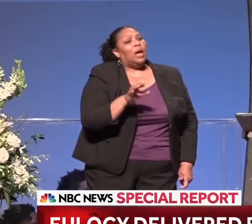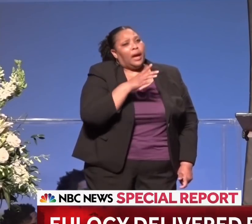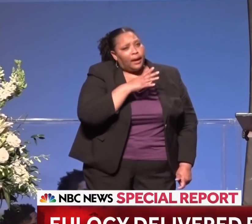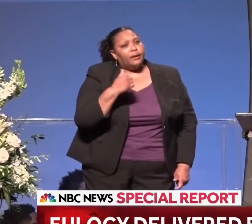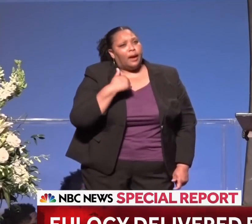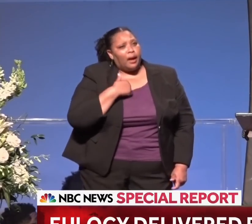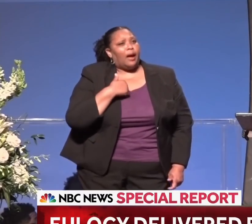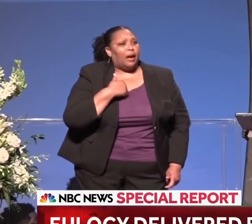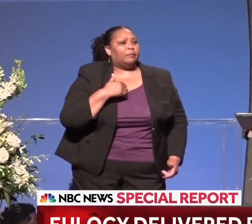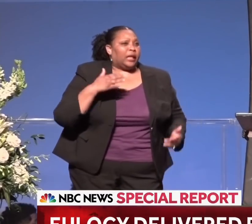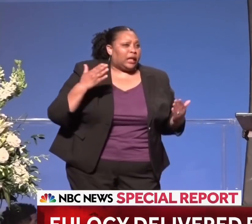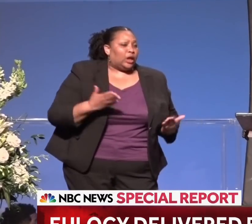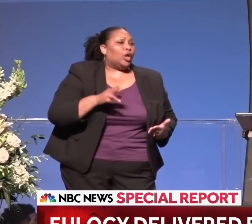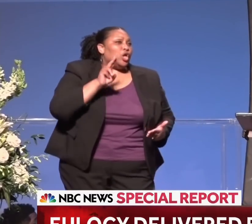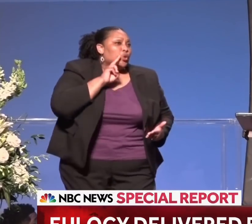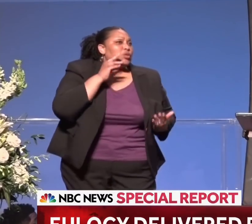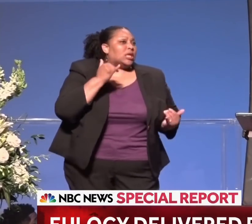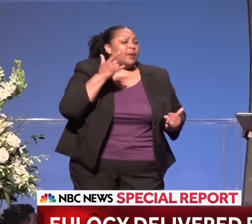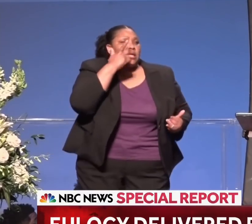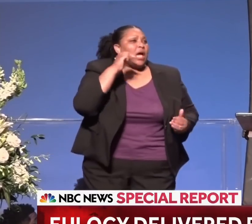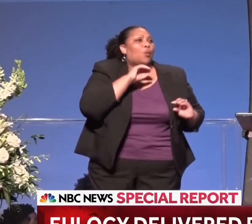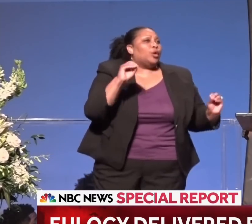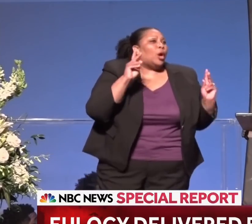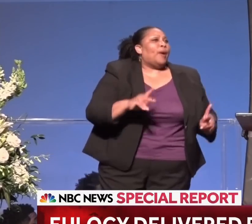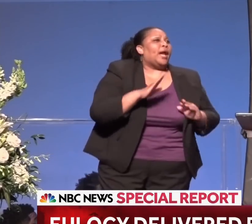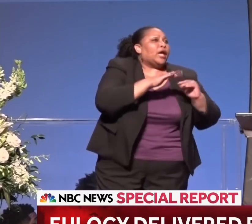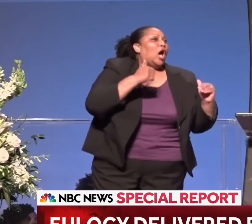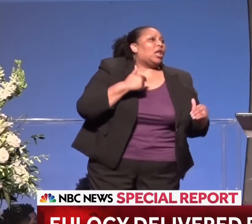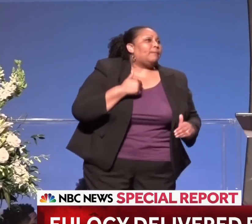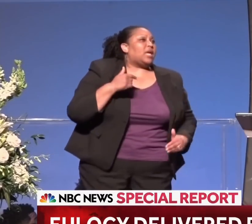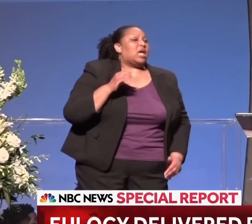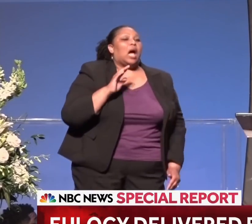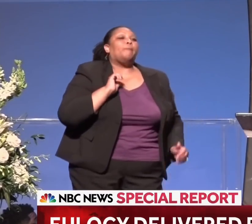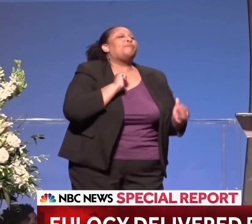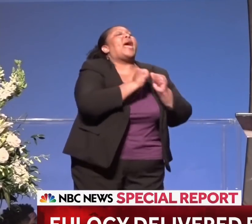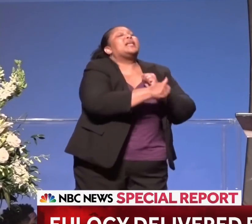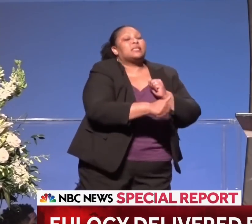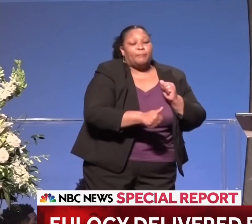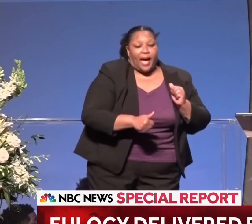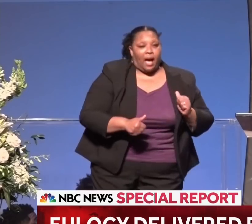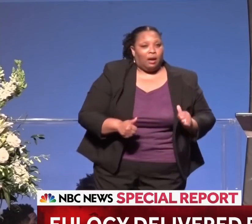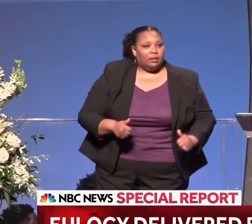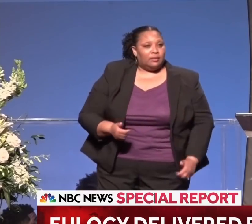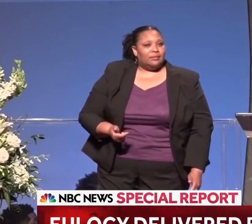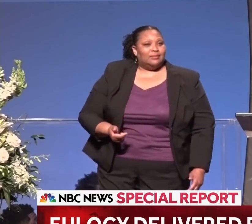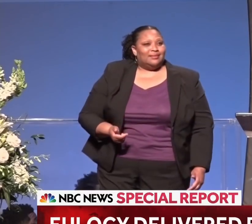AND NOW WE STOPPED FOR GEORGE FLOYD.